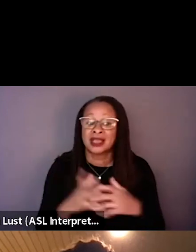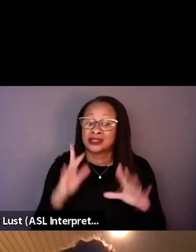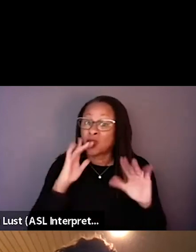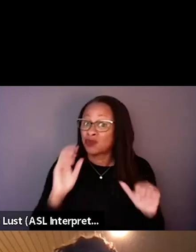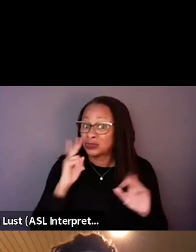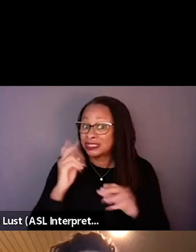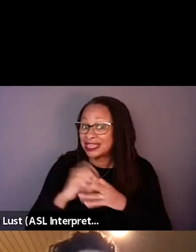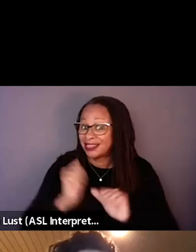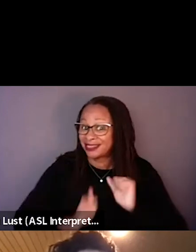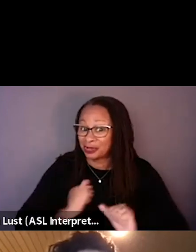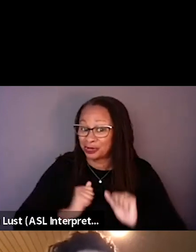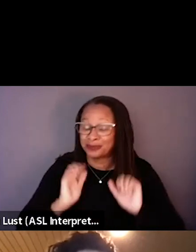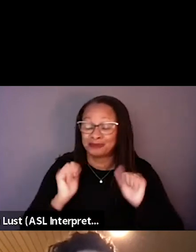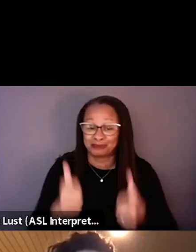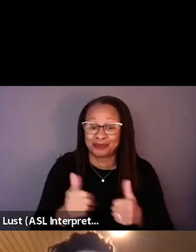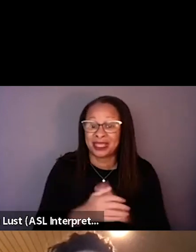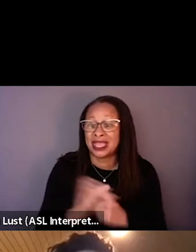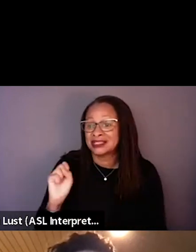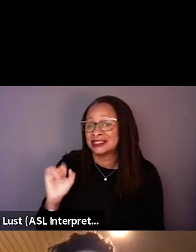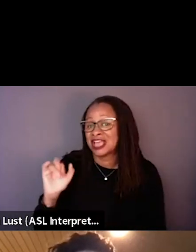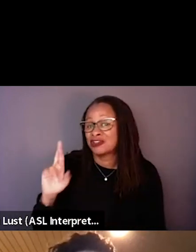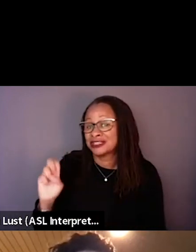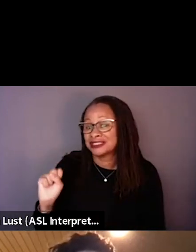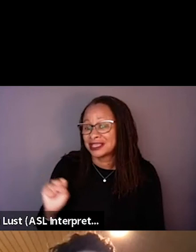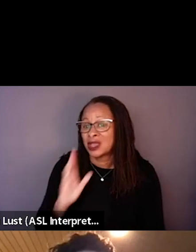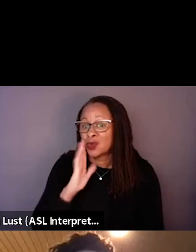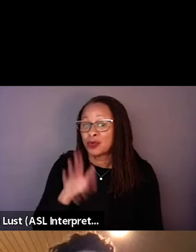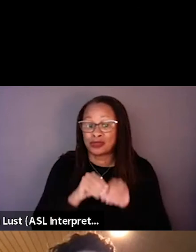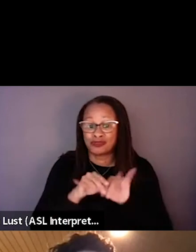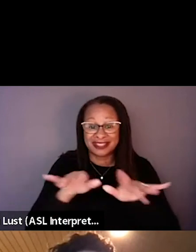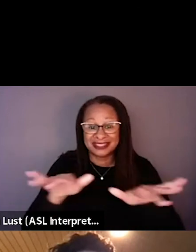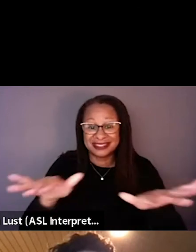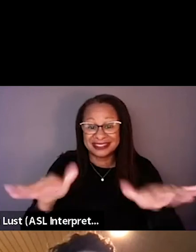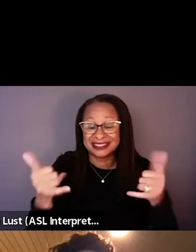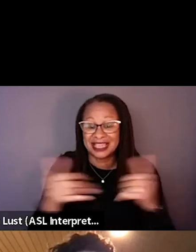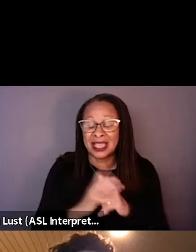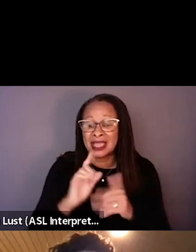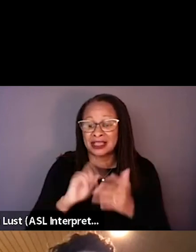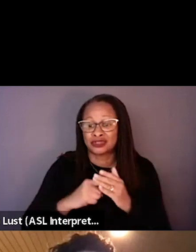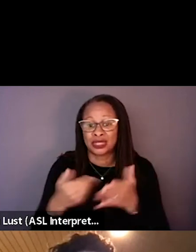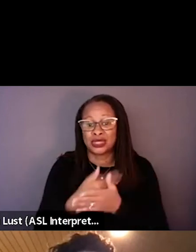But yeah, I Sirens is, you know, being released and so yeah, I'm starting a couple new projects at the moment.